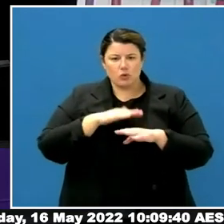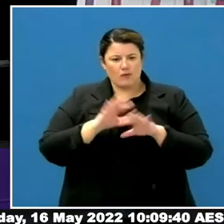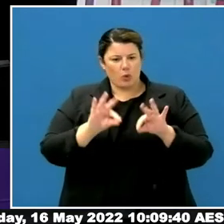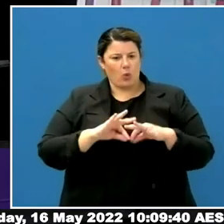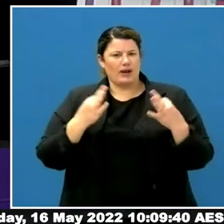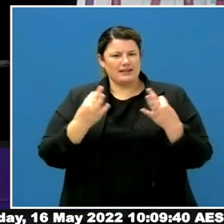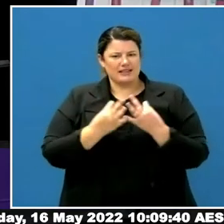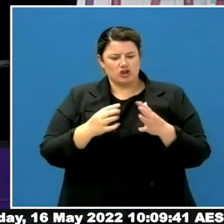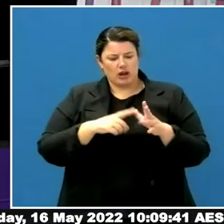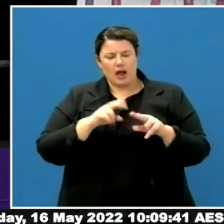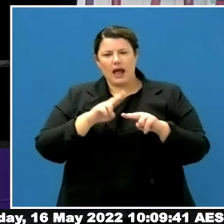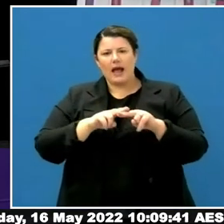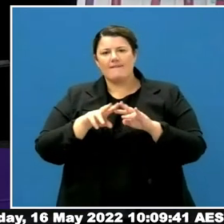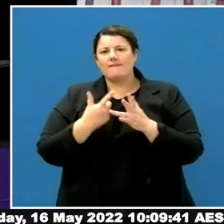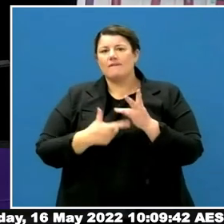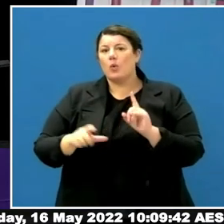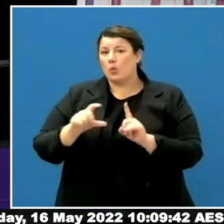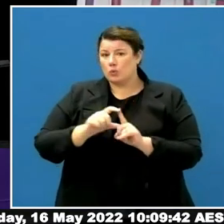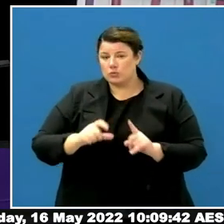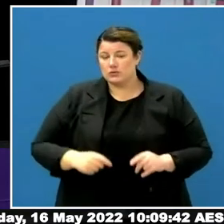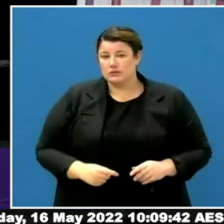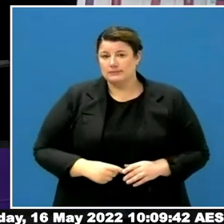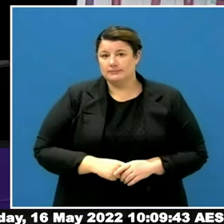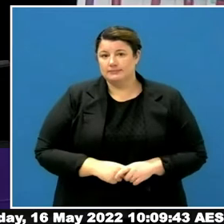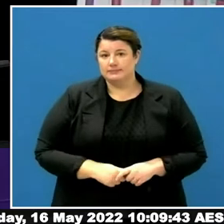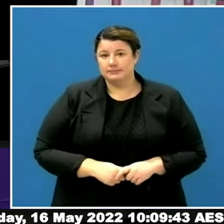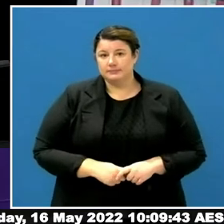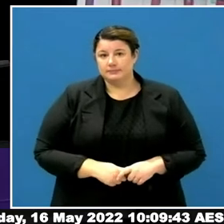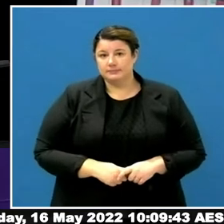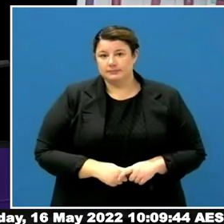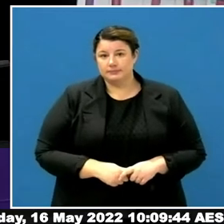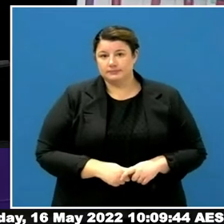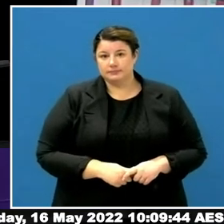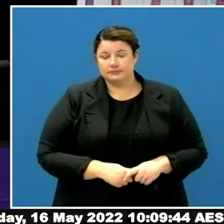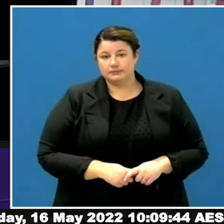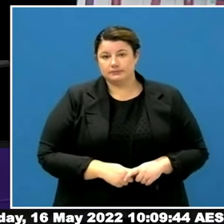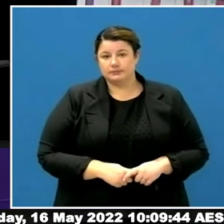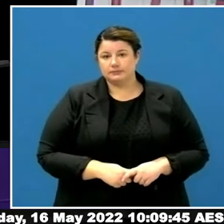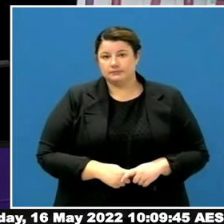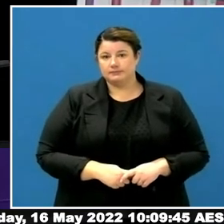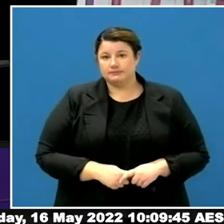I only want to mention that the history of Afford fits into a pattern with which we have